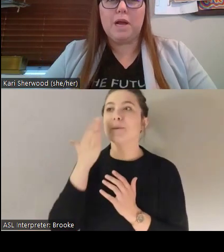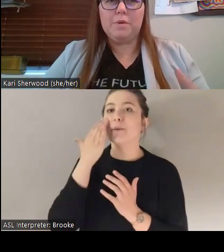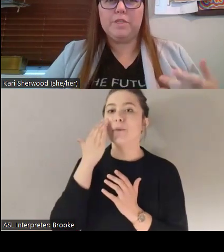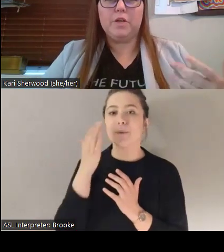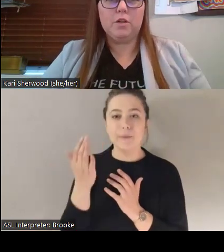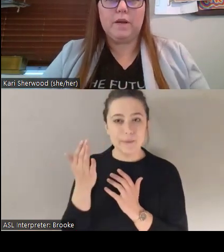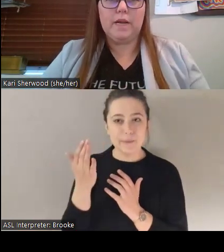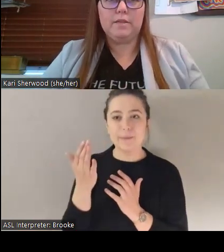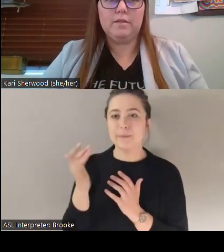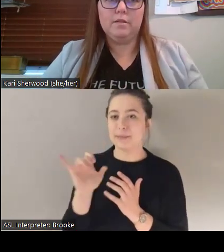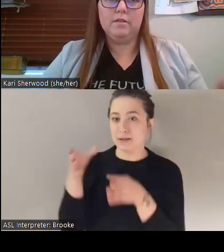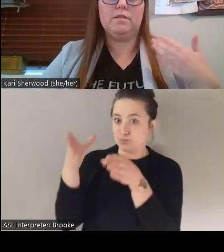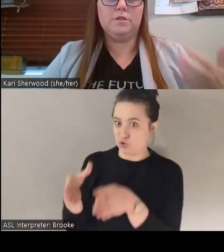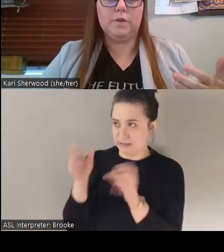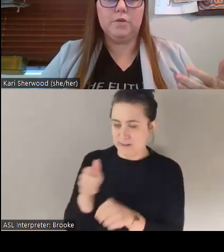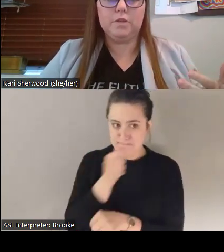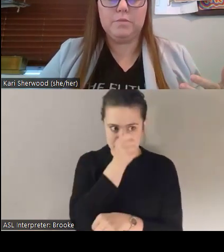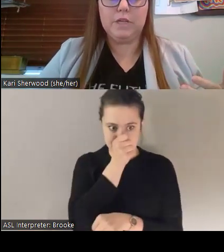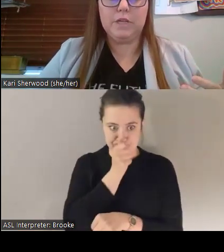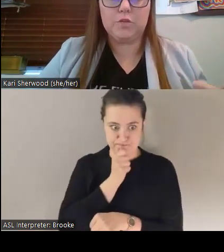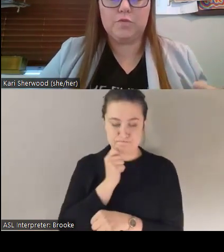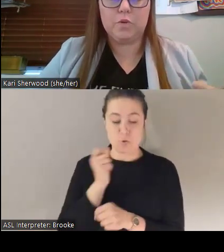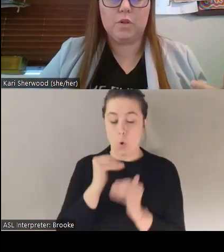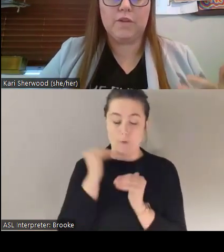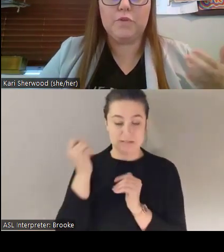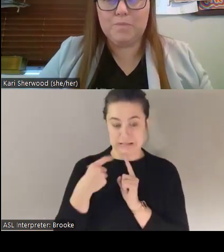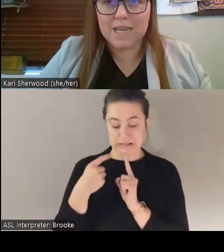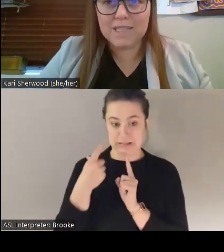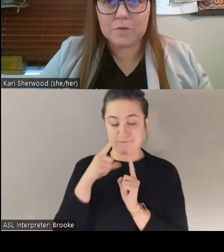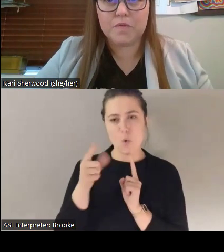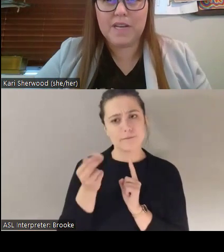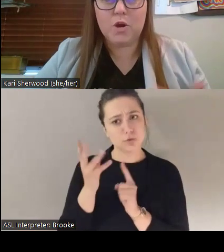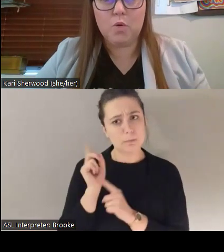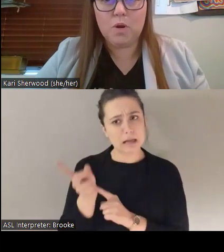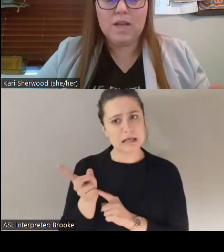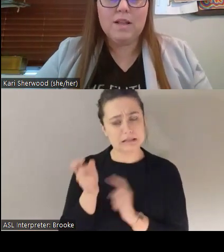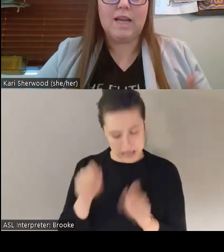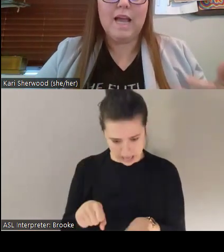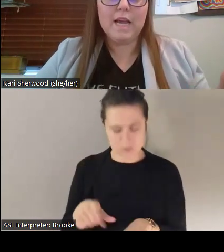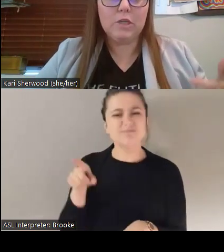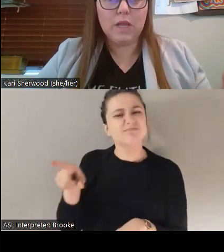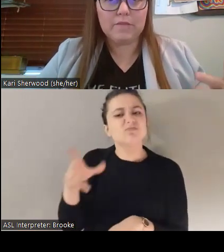might be able to tolerate sensory over stimulation for, like, a few minutes, so if they know, hey, I only have to